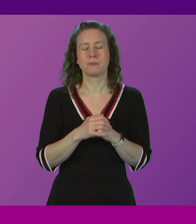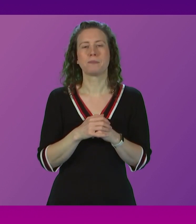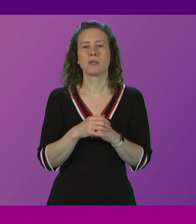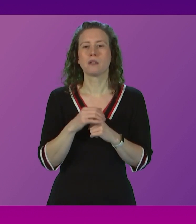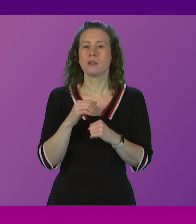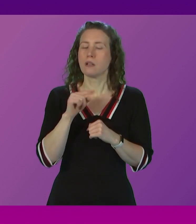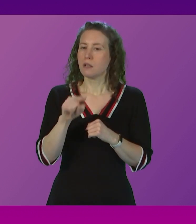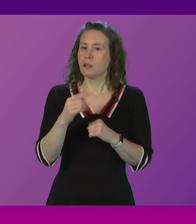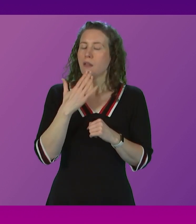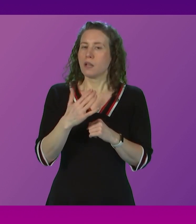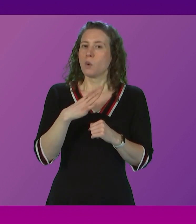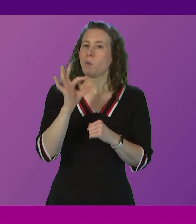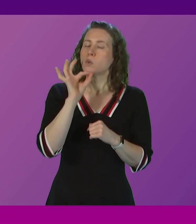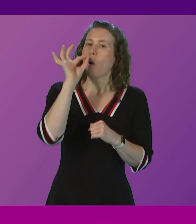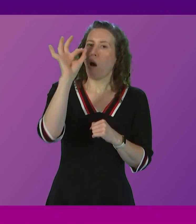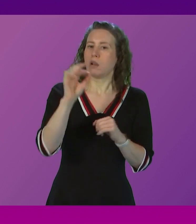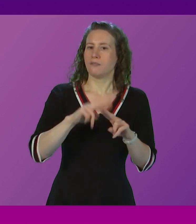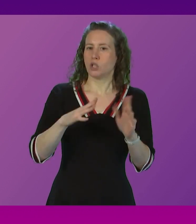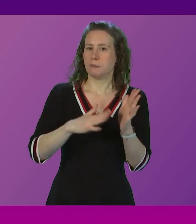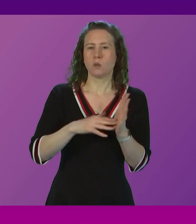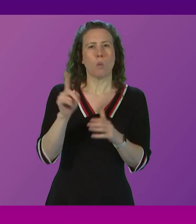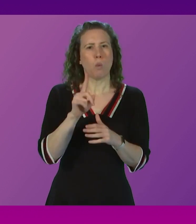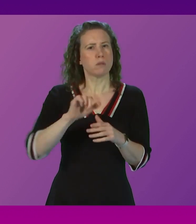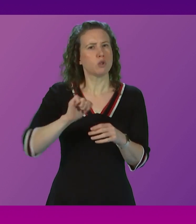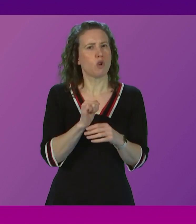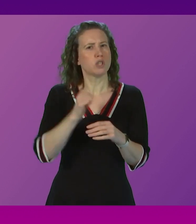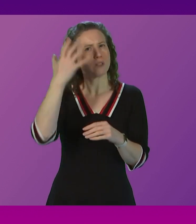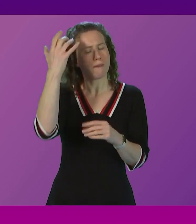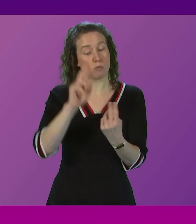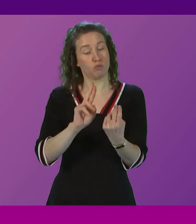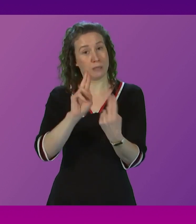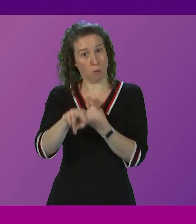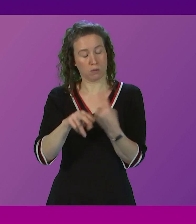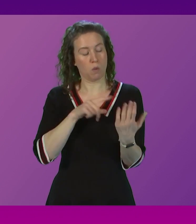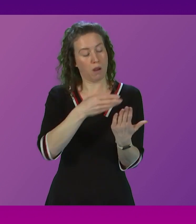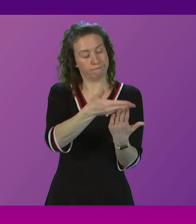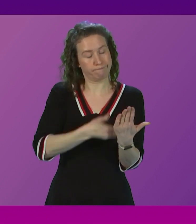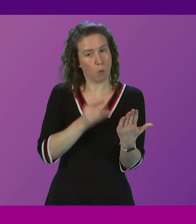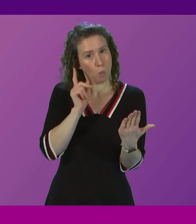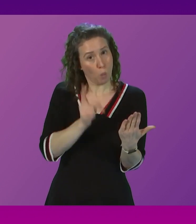To ask the First Minister what the Scottish Government’s response is to reported warnings that